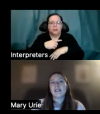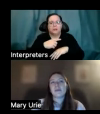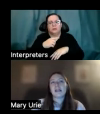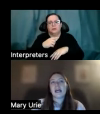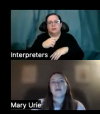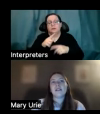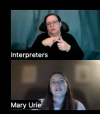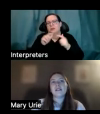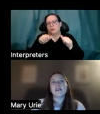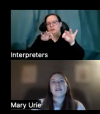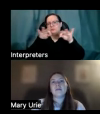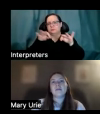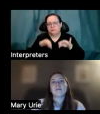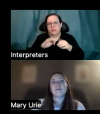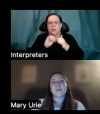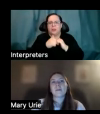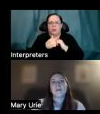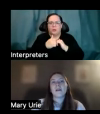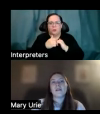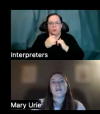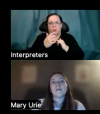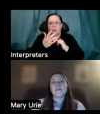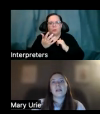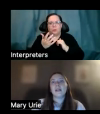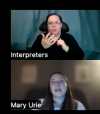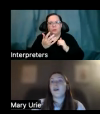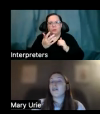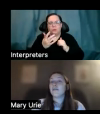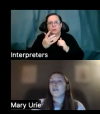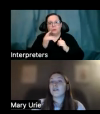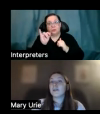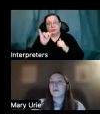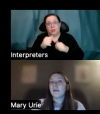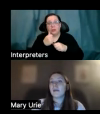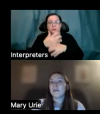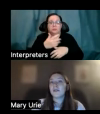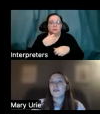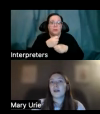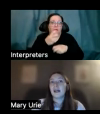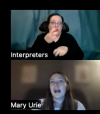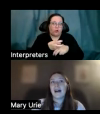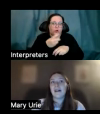explain how it's it's making it hard for you to be able to have